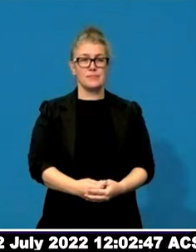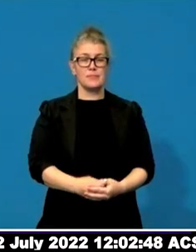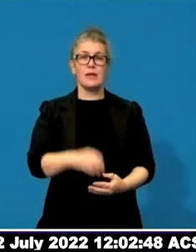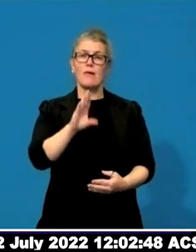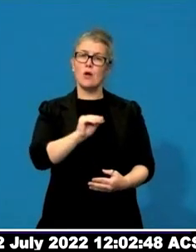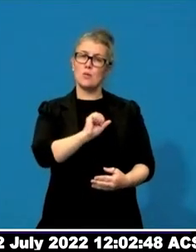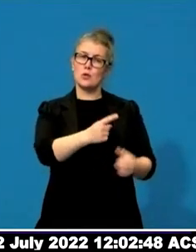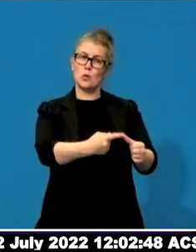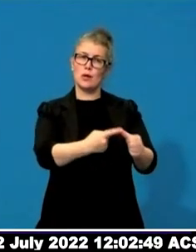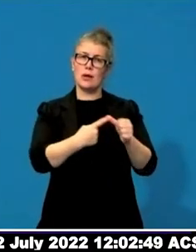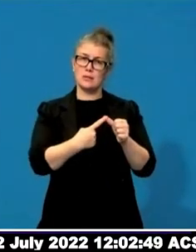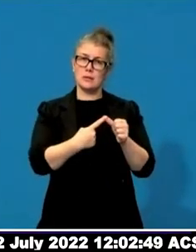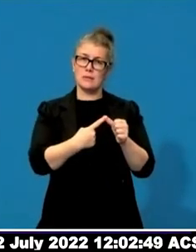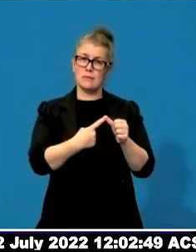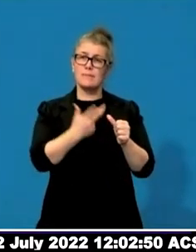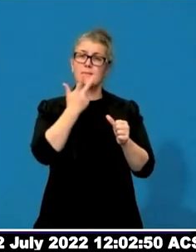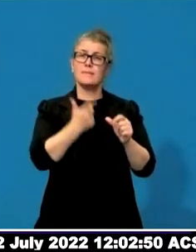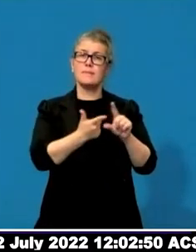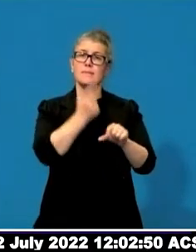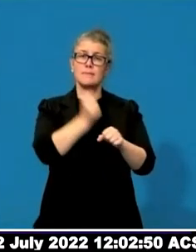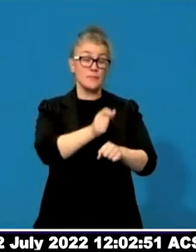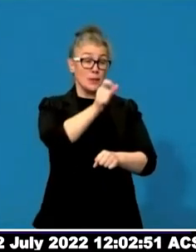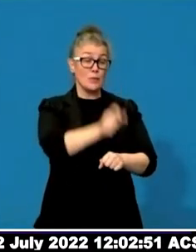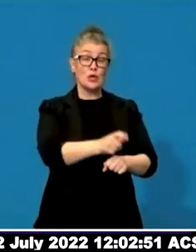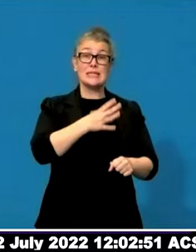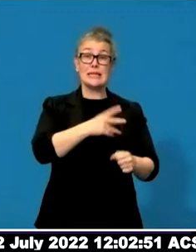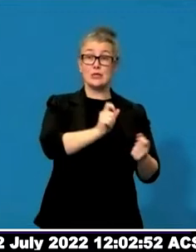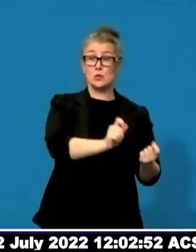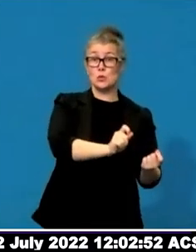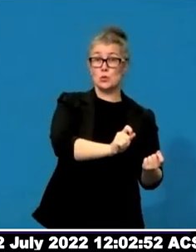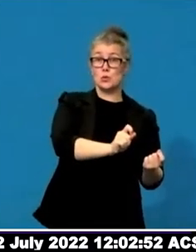for someone to leave country to receive a specialist disability service,